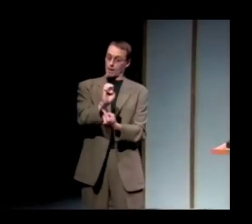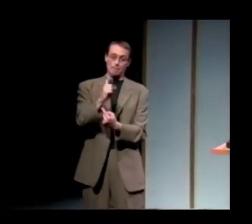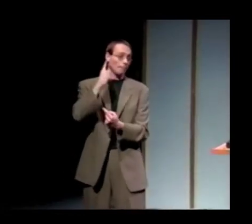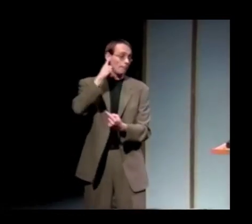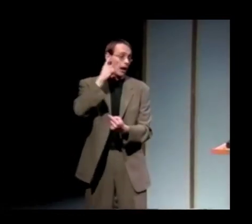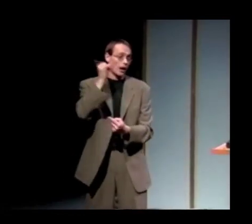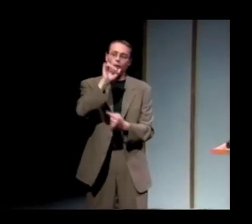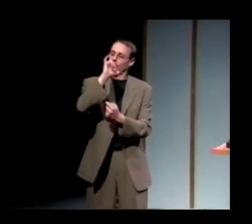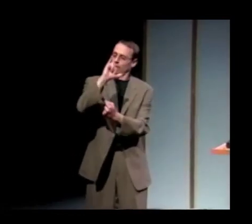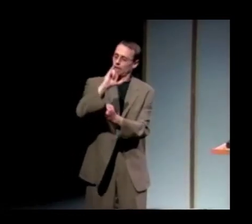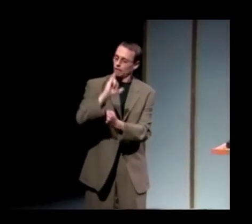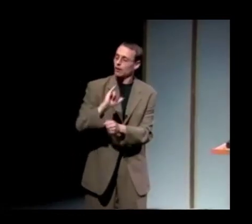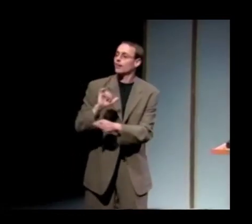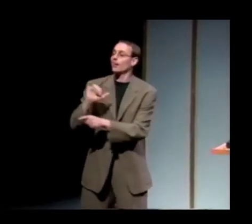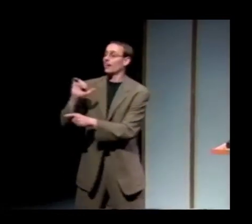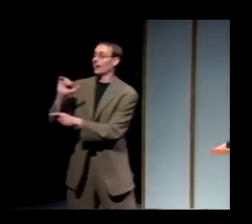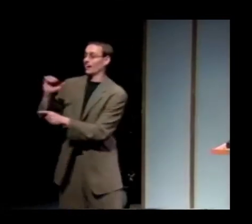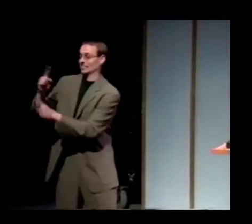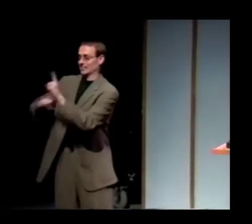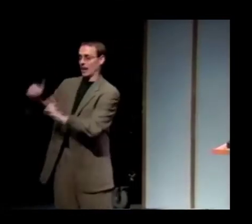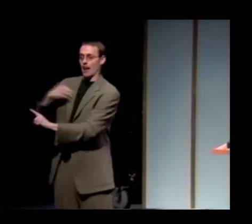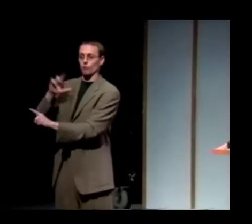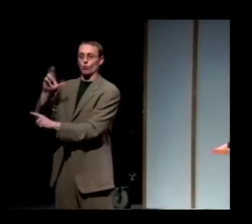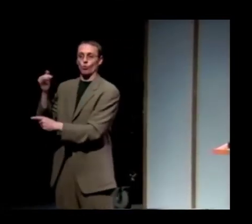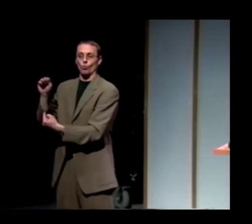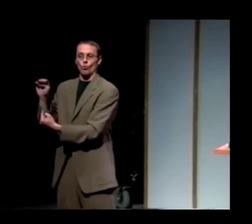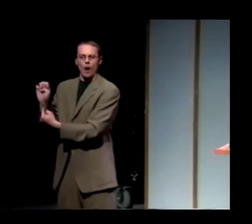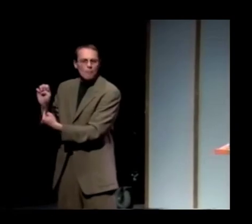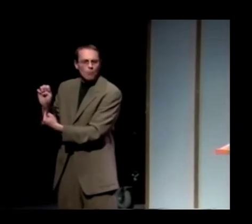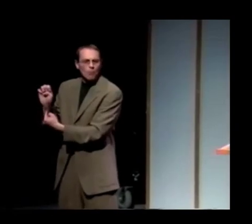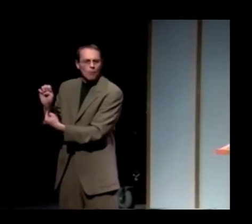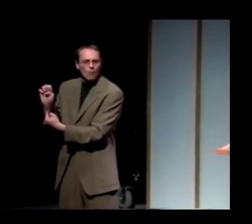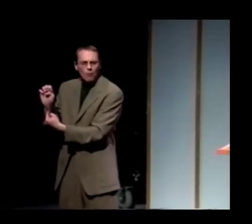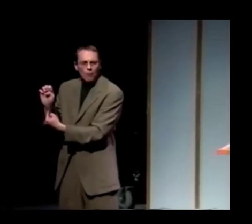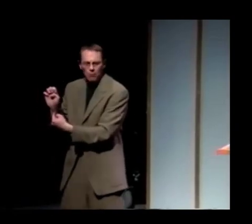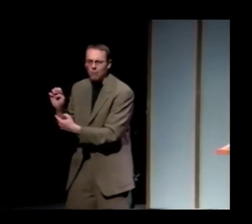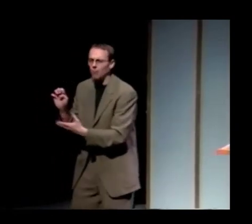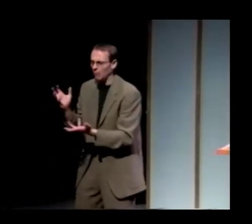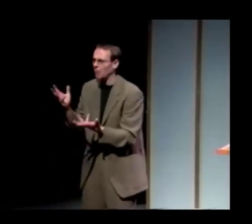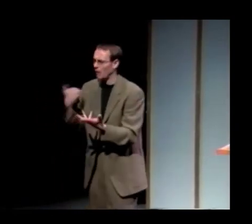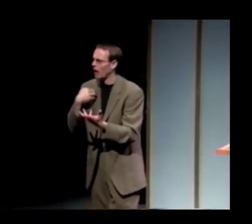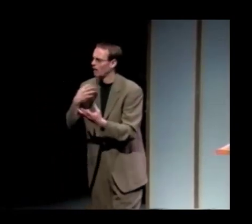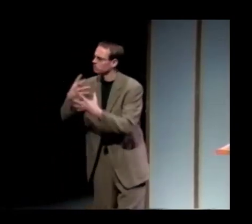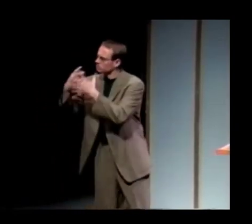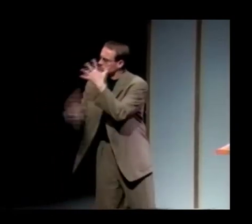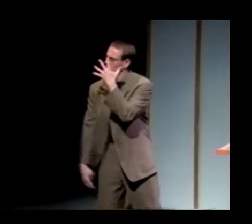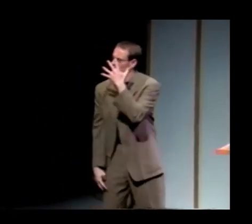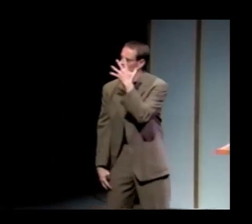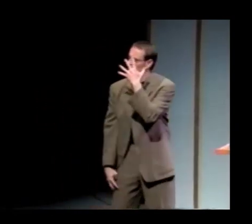SO THE IDEA OF RHYMING IS BASED ON SOUND, BUT DOES SIGN LANGUAGE HAVE RHYME IN ITS POETRY?